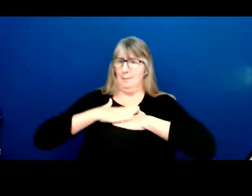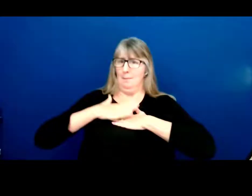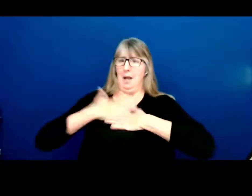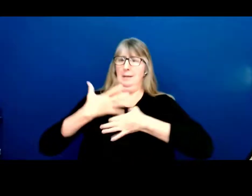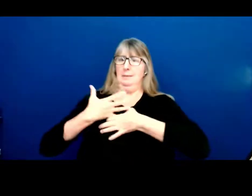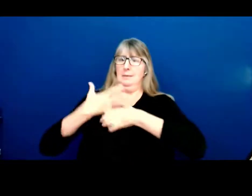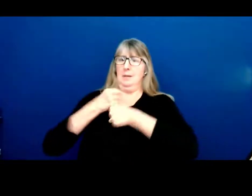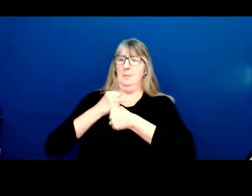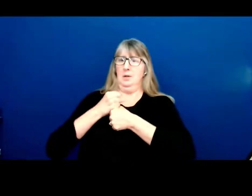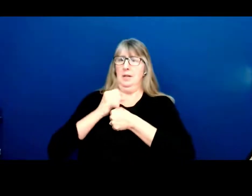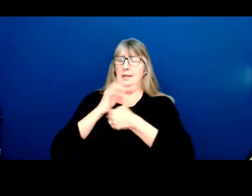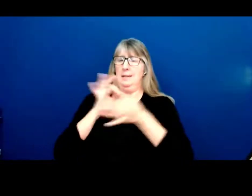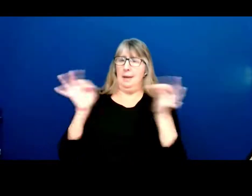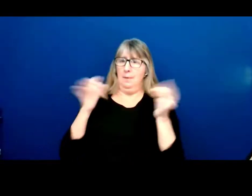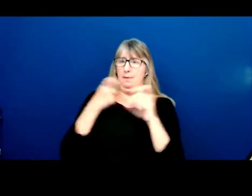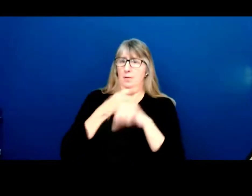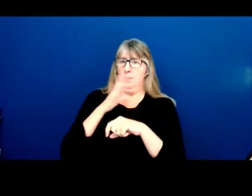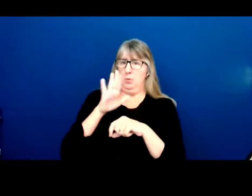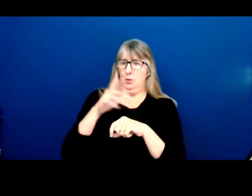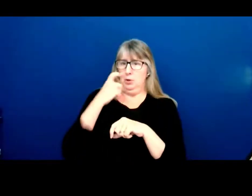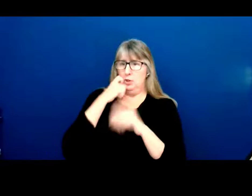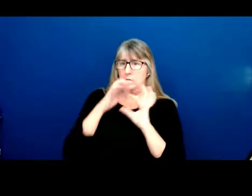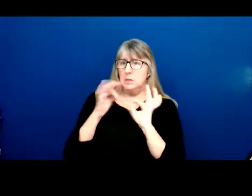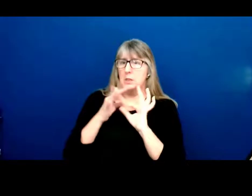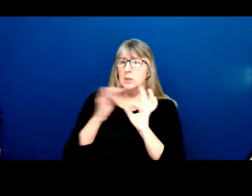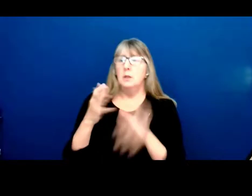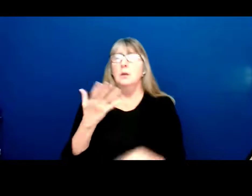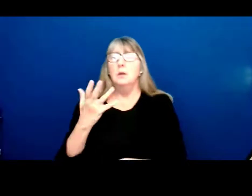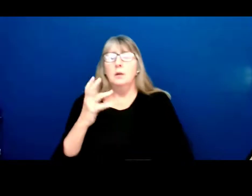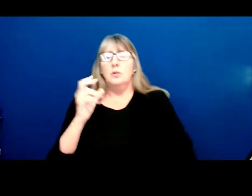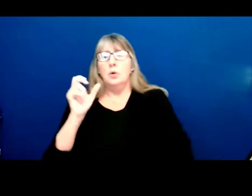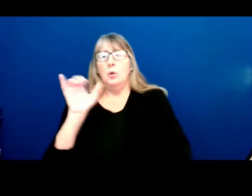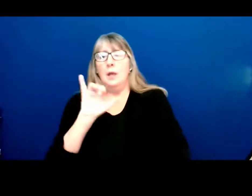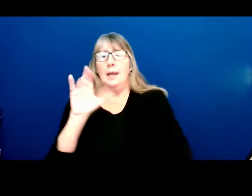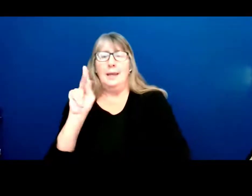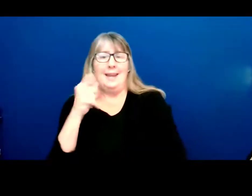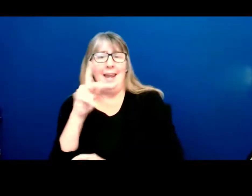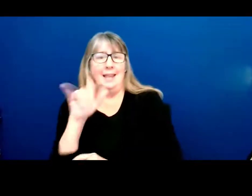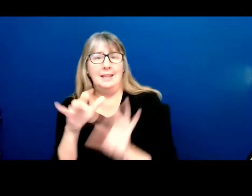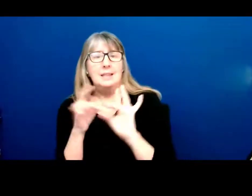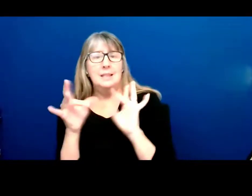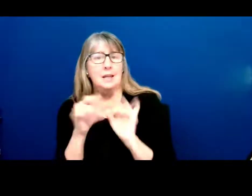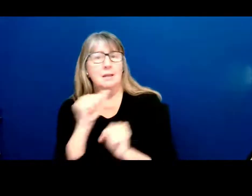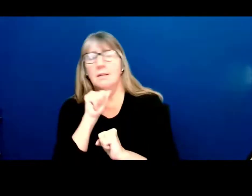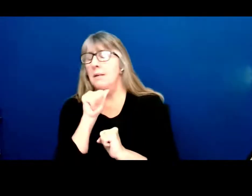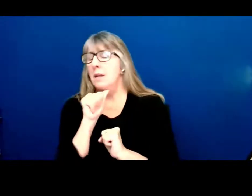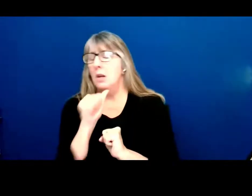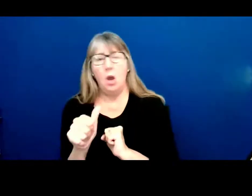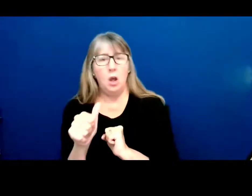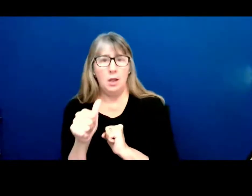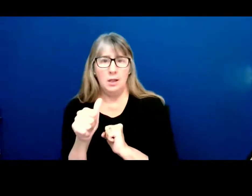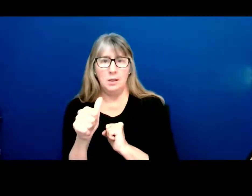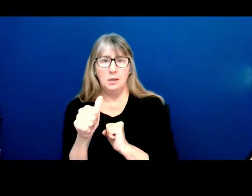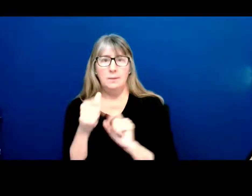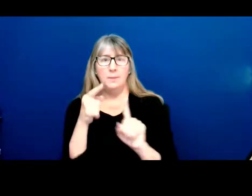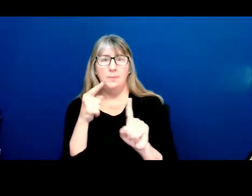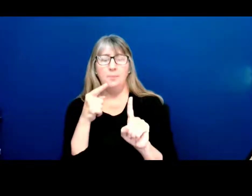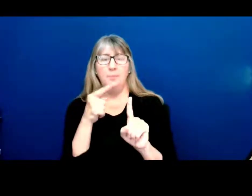Diane Dean: That's my statement. Yeah. So, it's .. . As Kathy said, it's not the SFI itself,